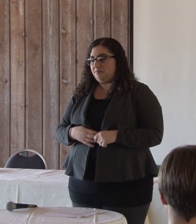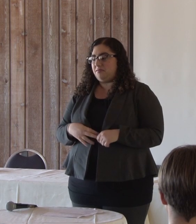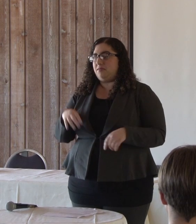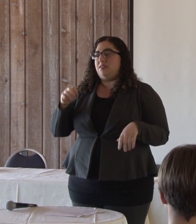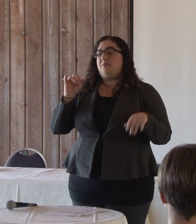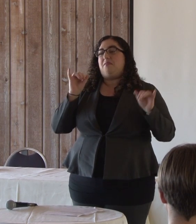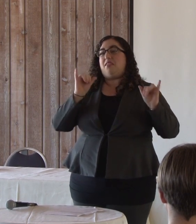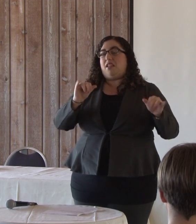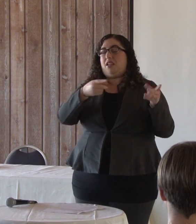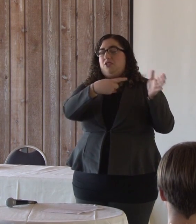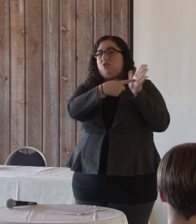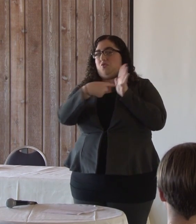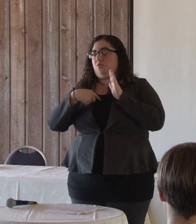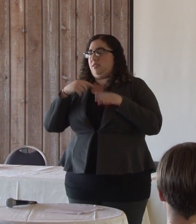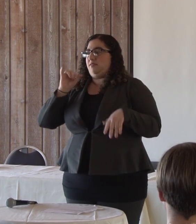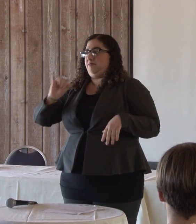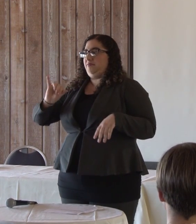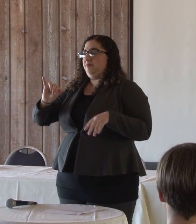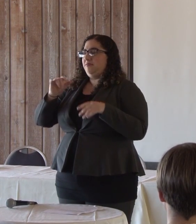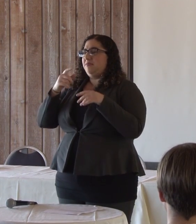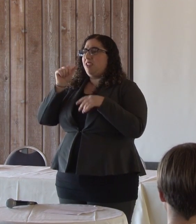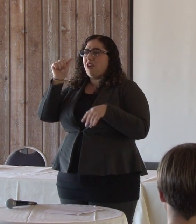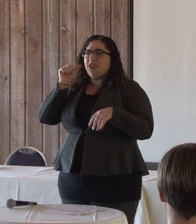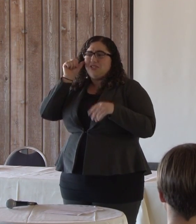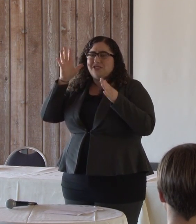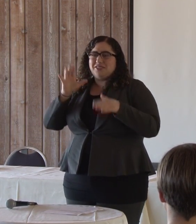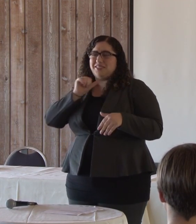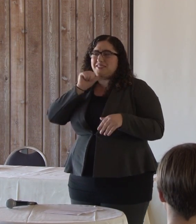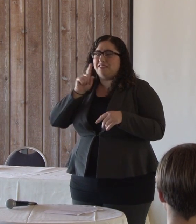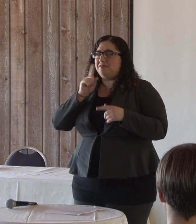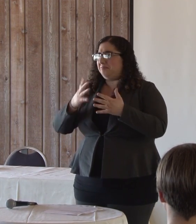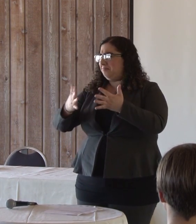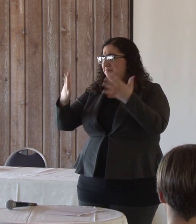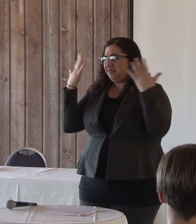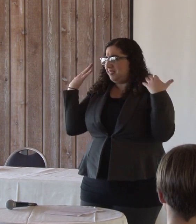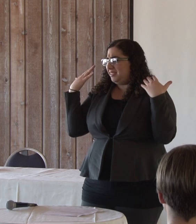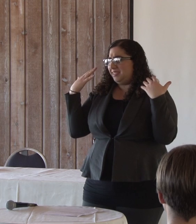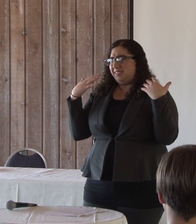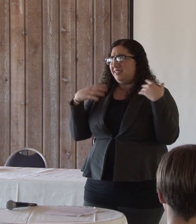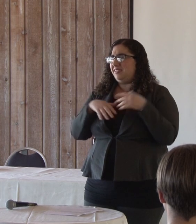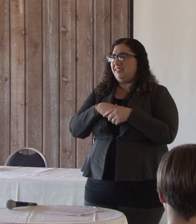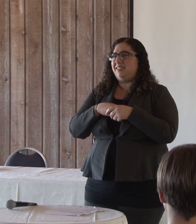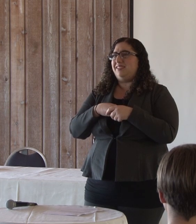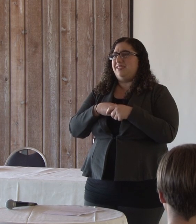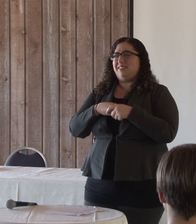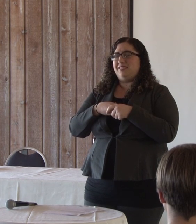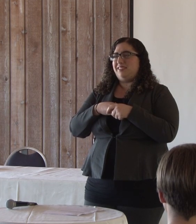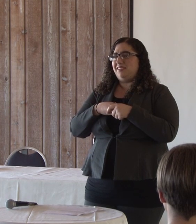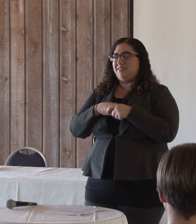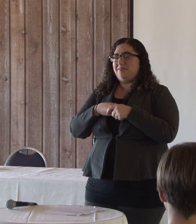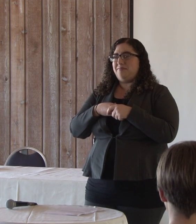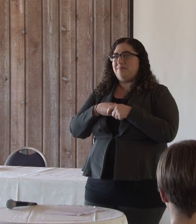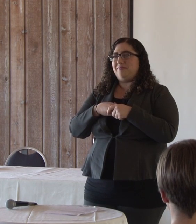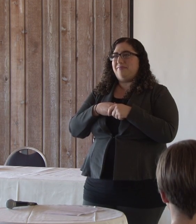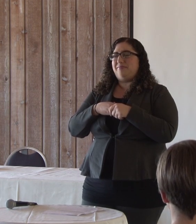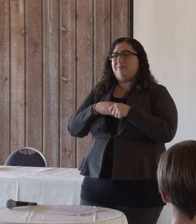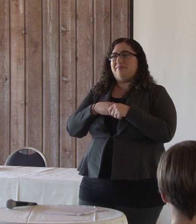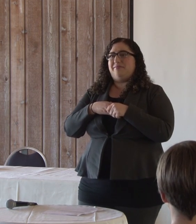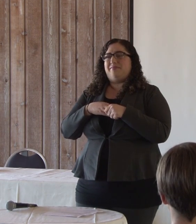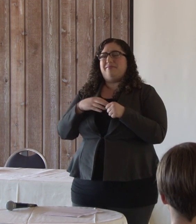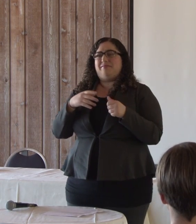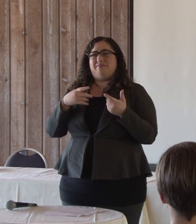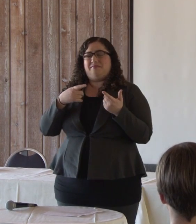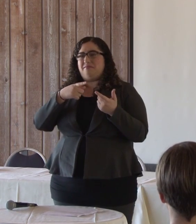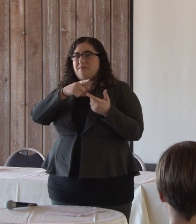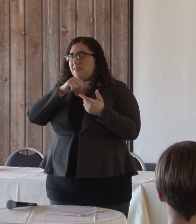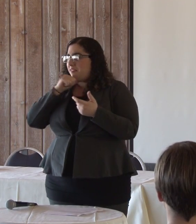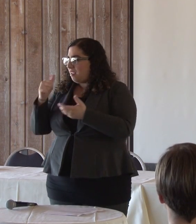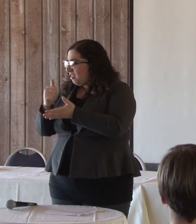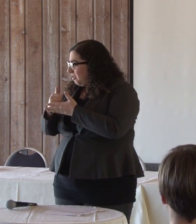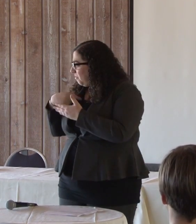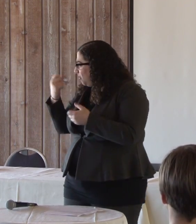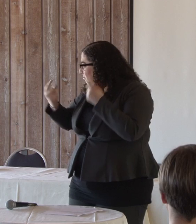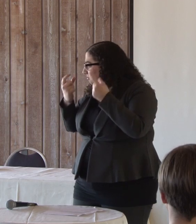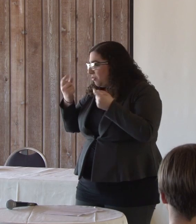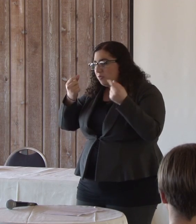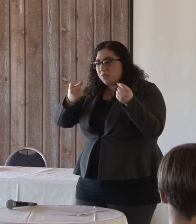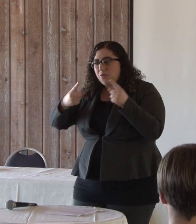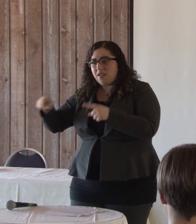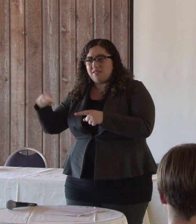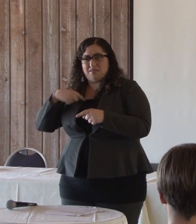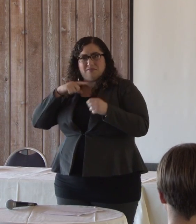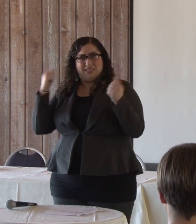experiment. And that really showed me that audiologist sometimes can be very unfriendly.